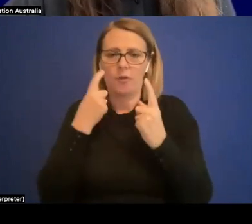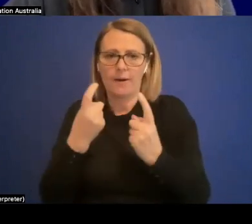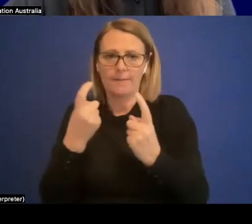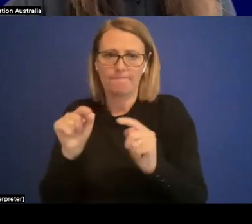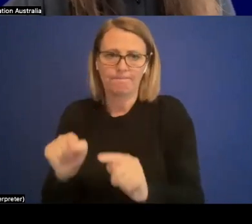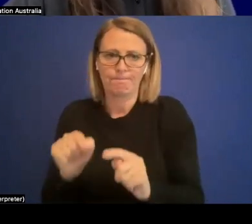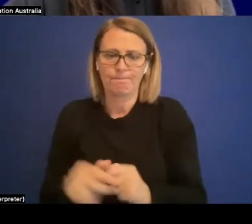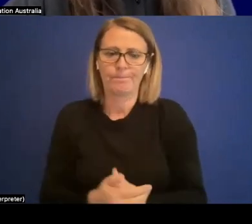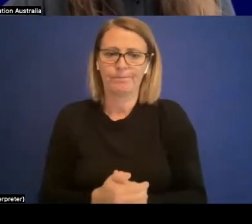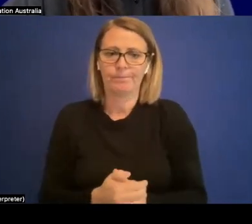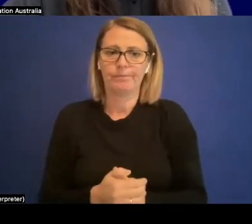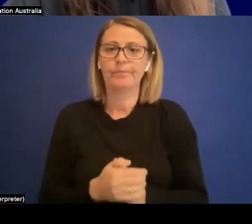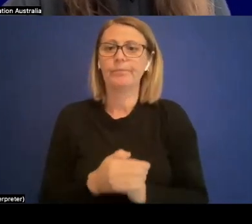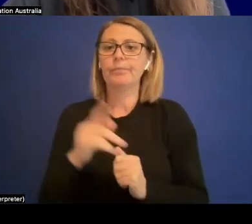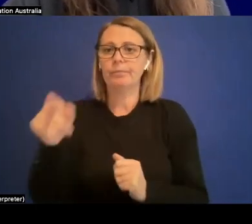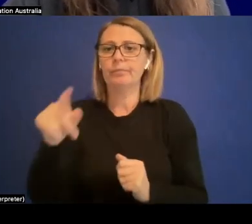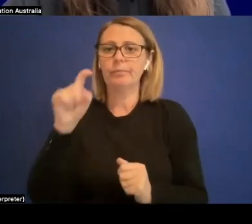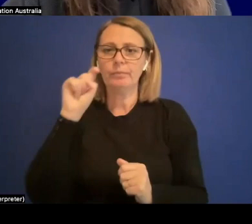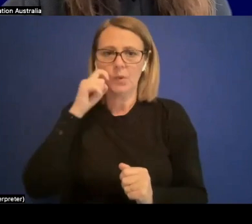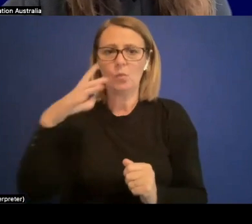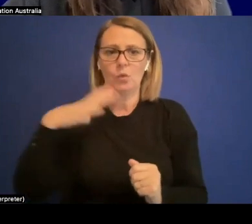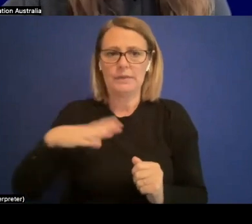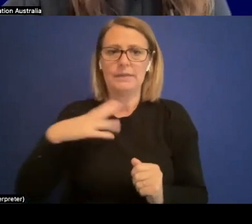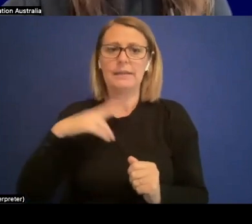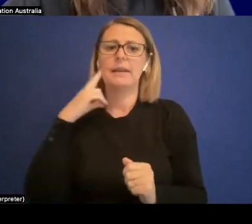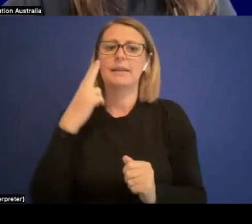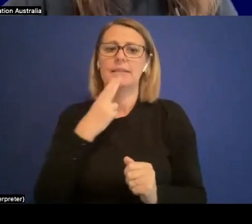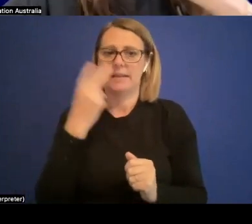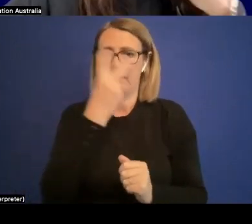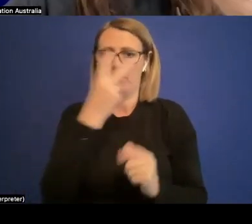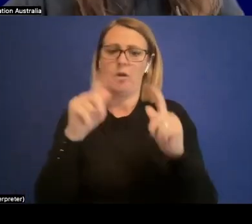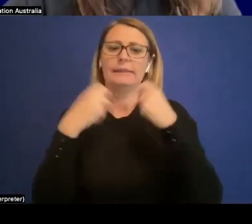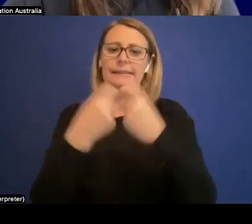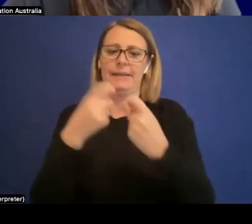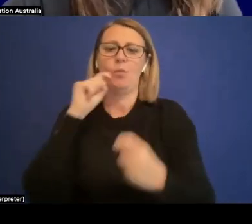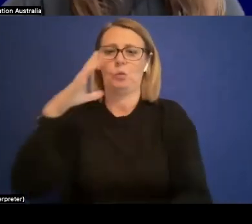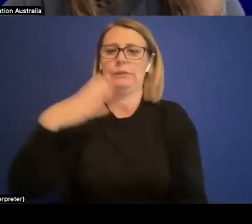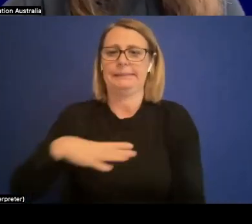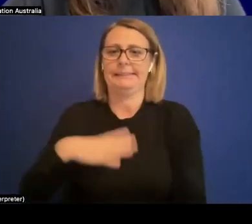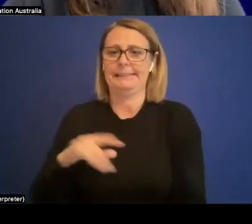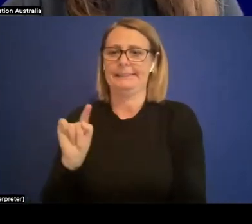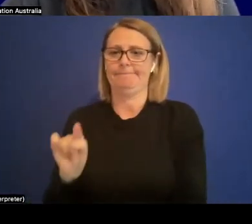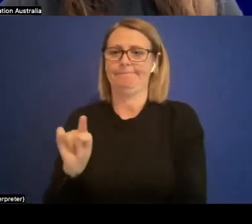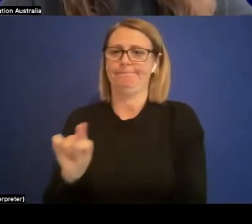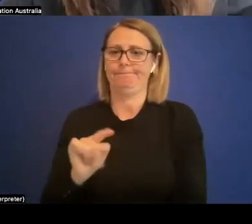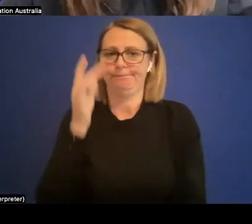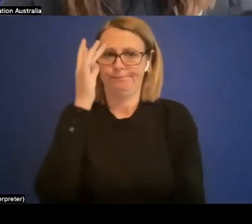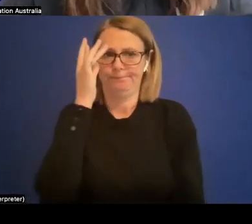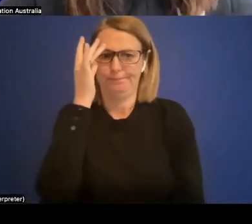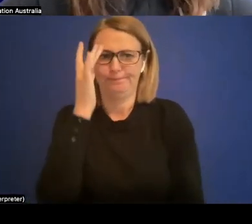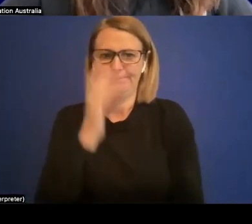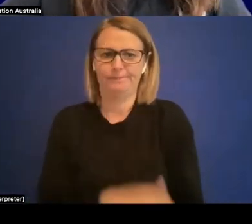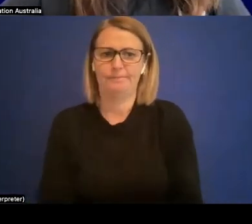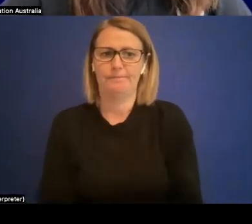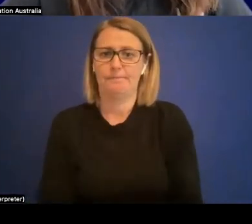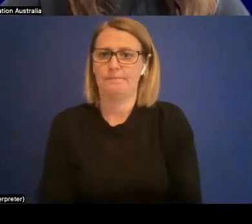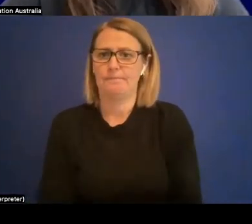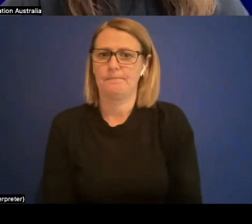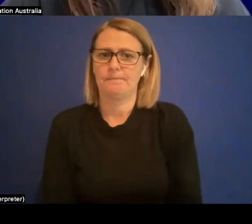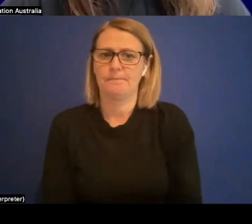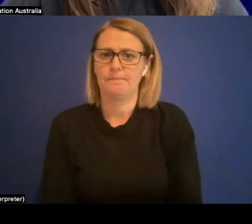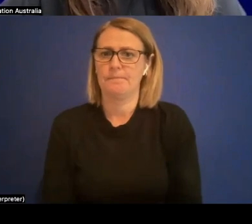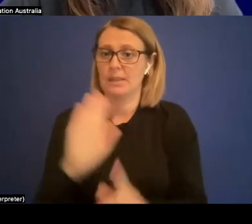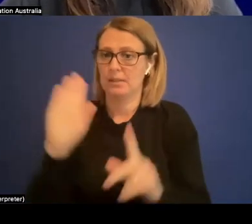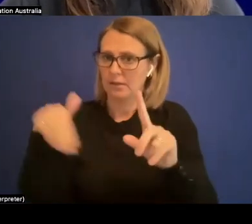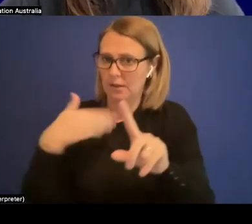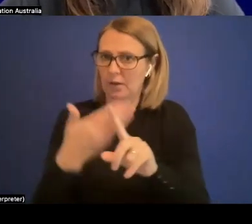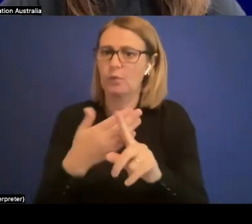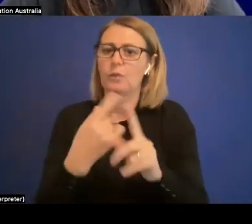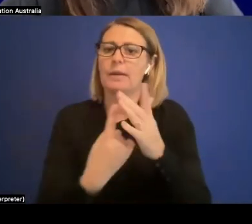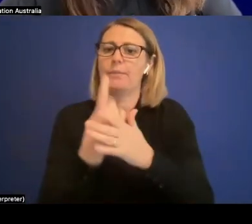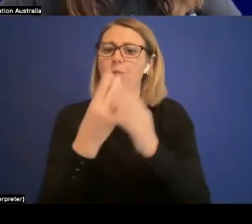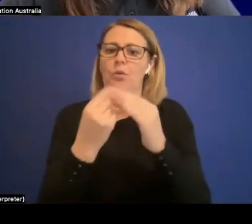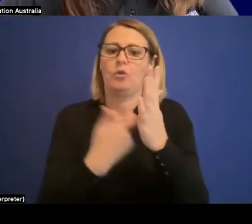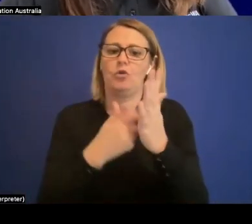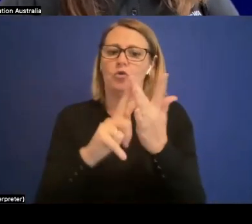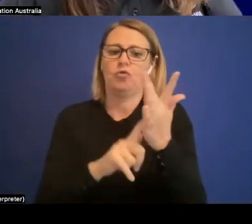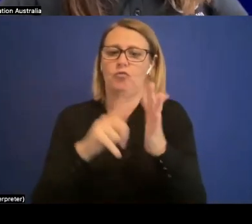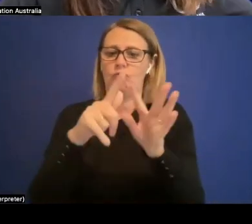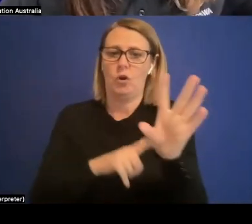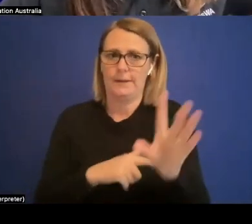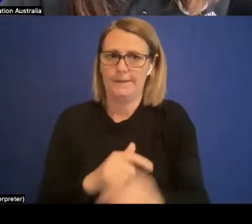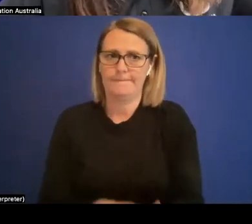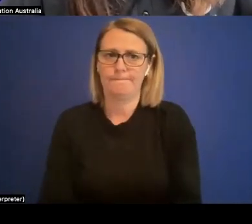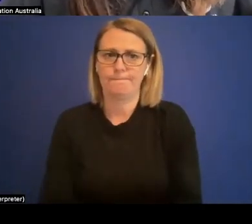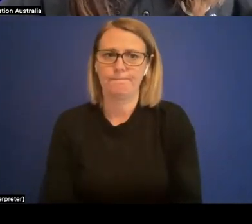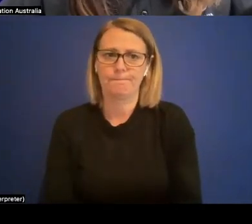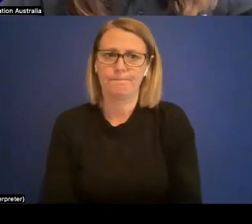that Riley was going to need a deafblind team. That's where we got to with Riley.